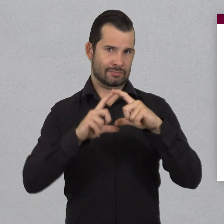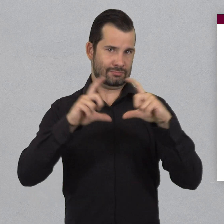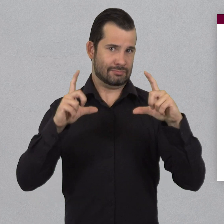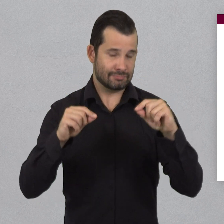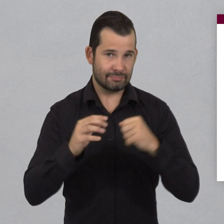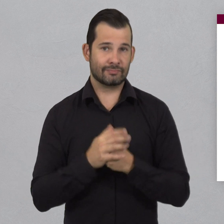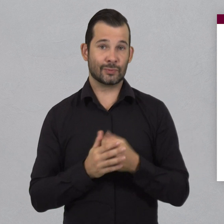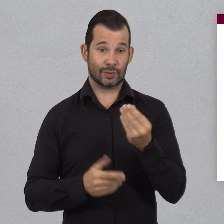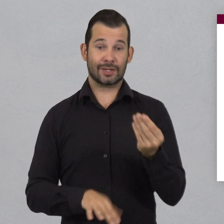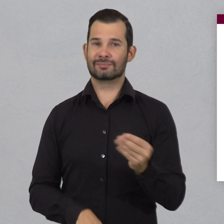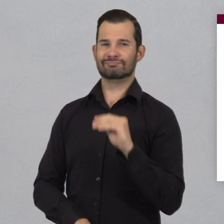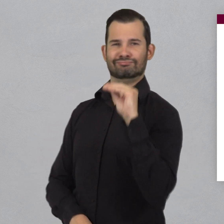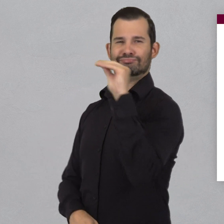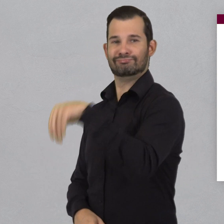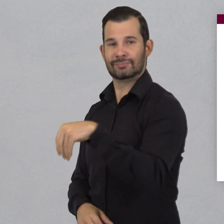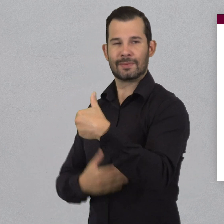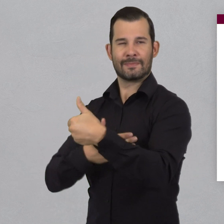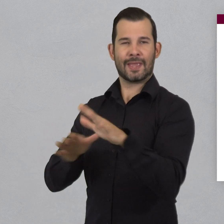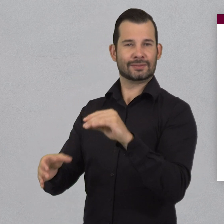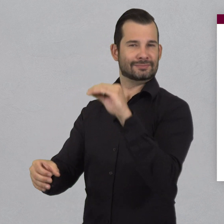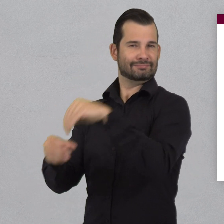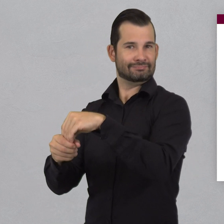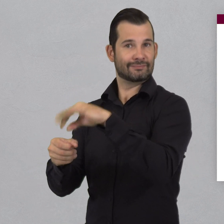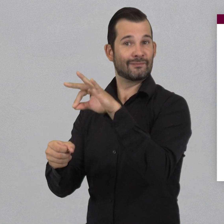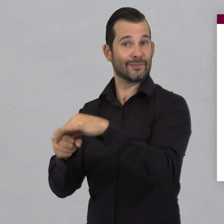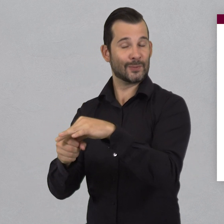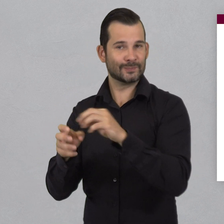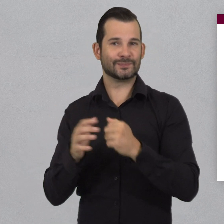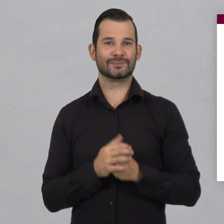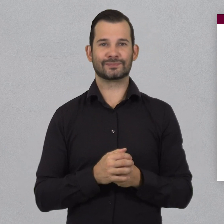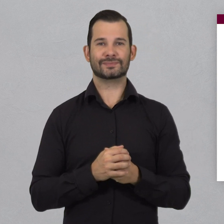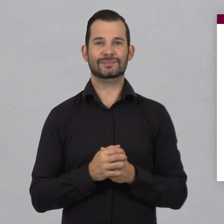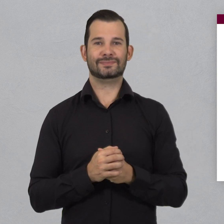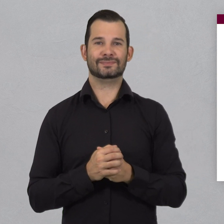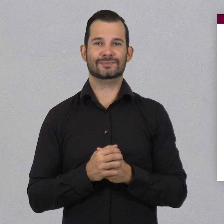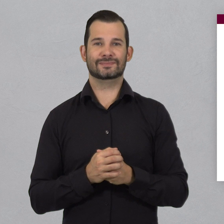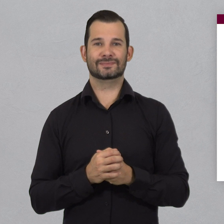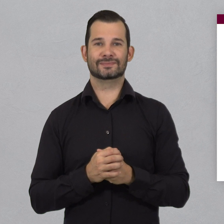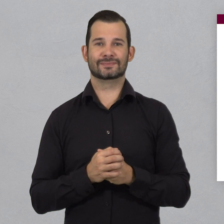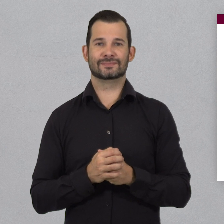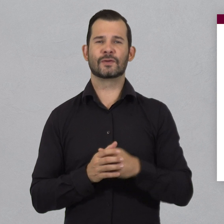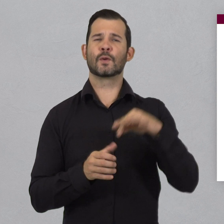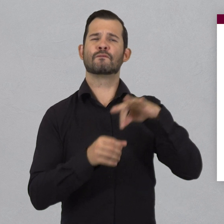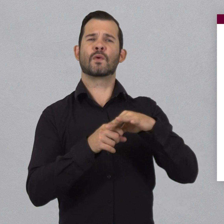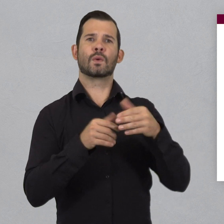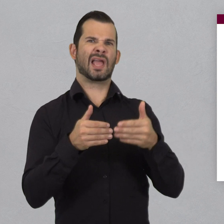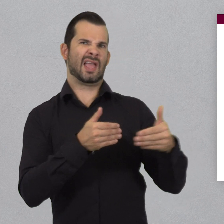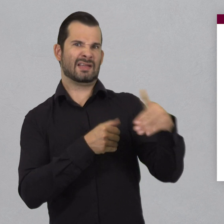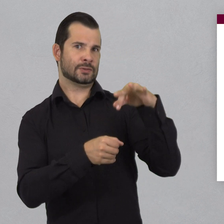Put your ballot in the ballot box. Voting on advance polling days